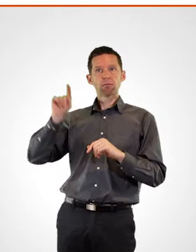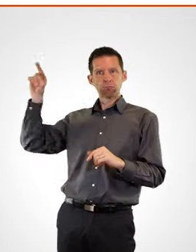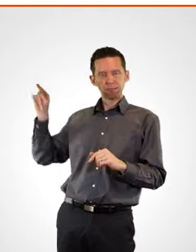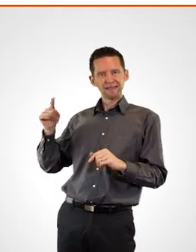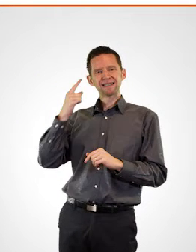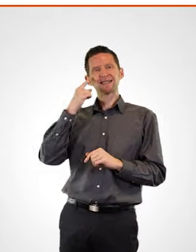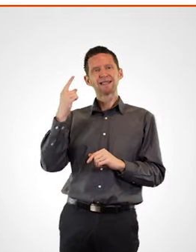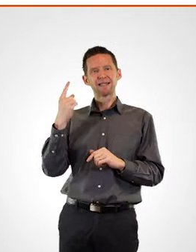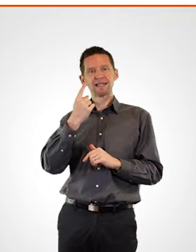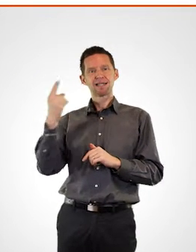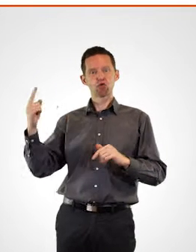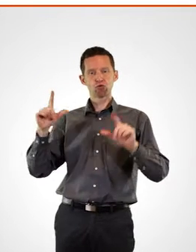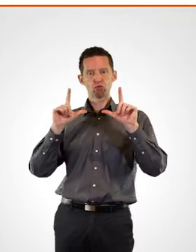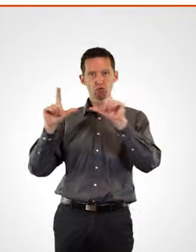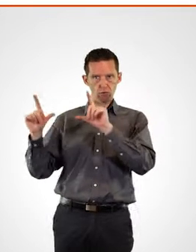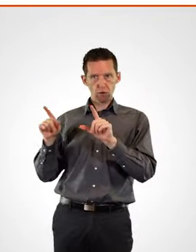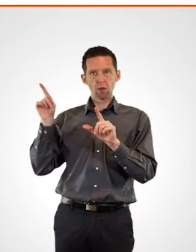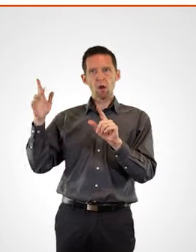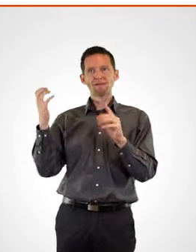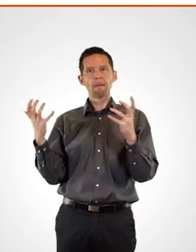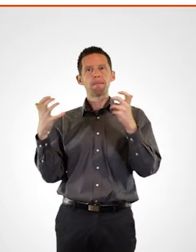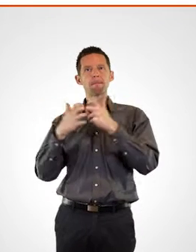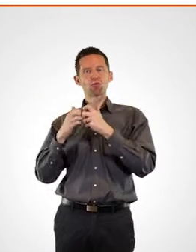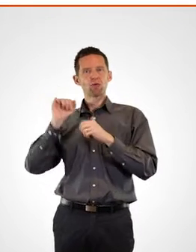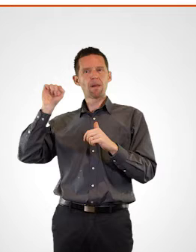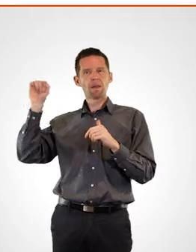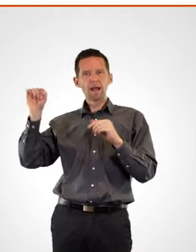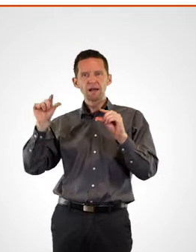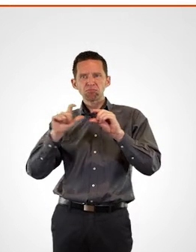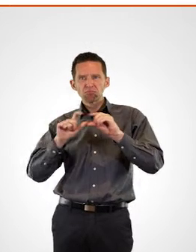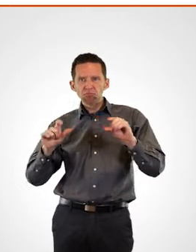you'll see that each vocabulary picture card has the corresponding border